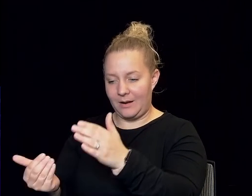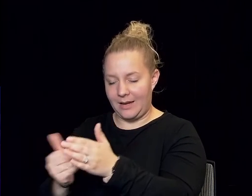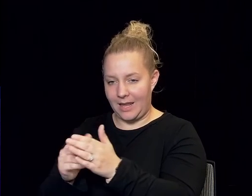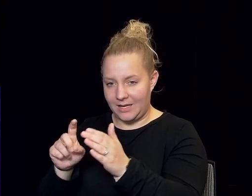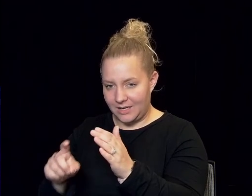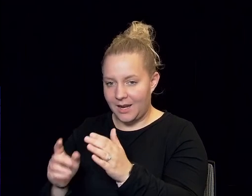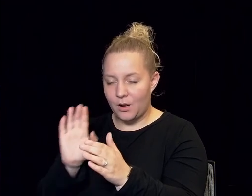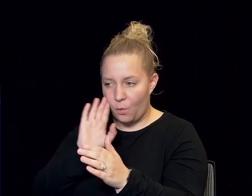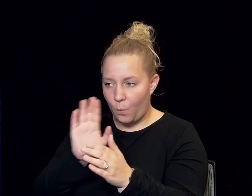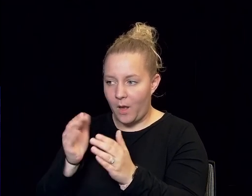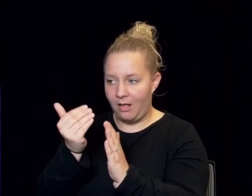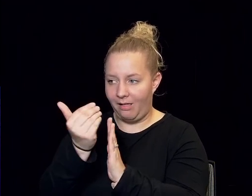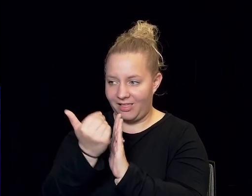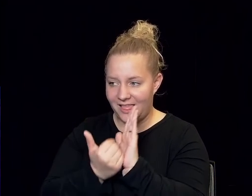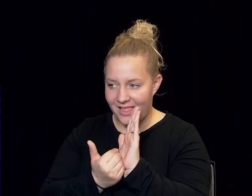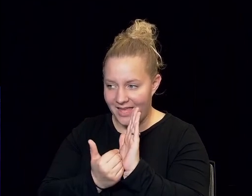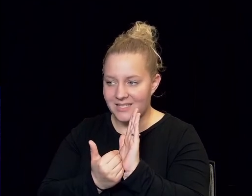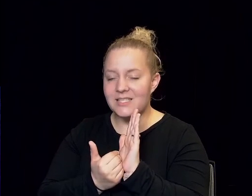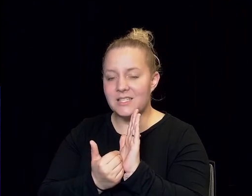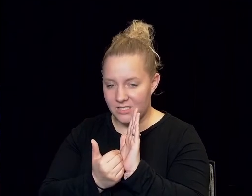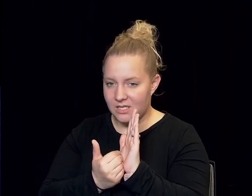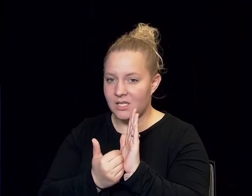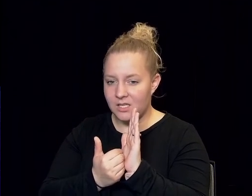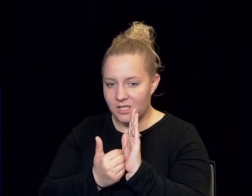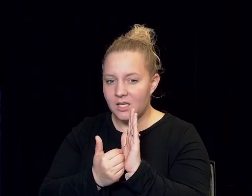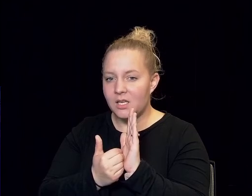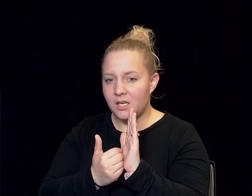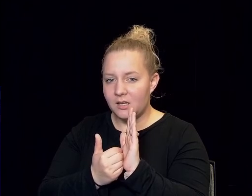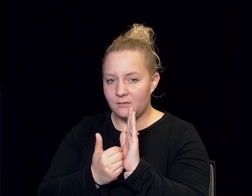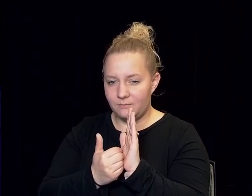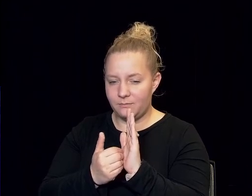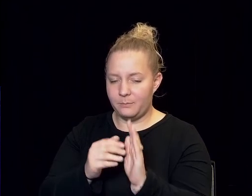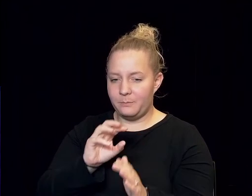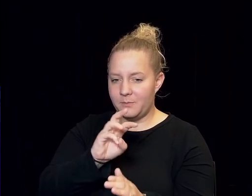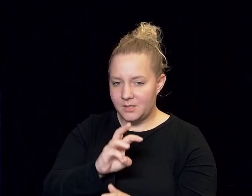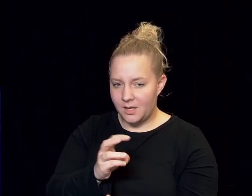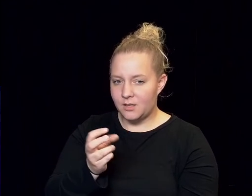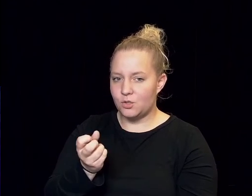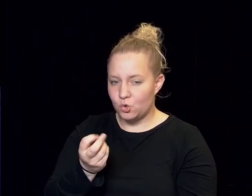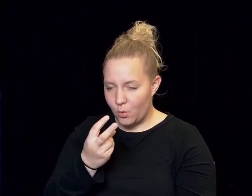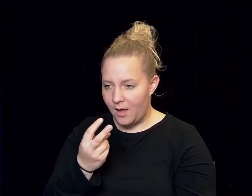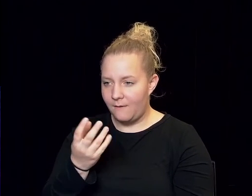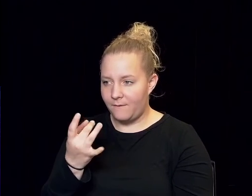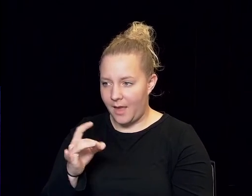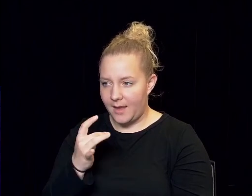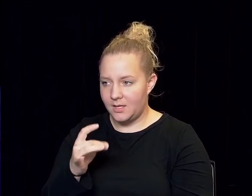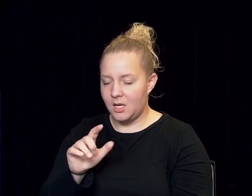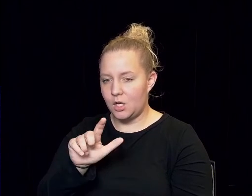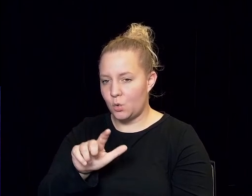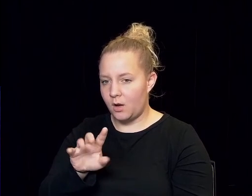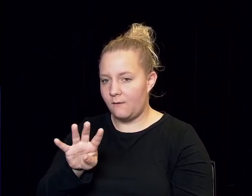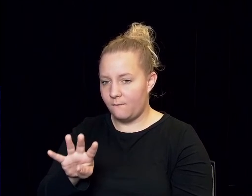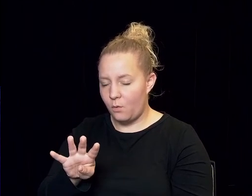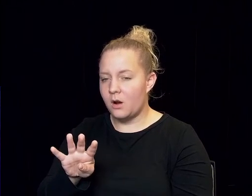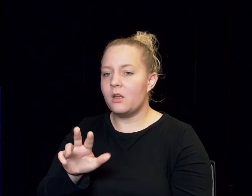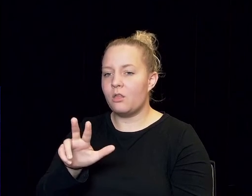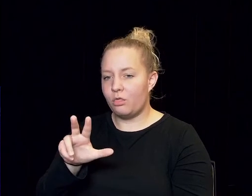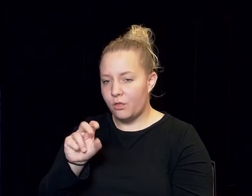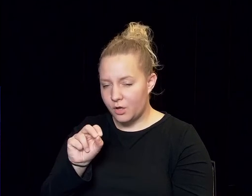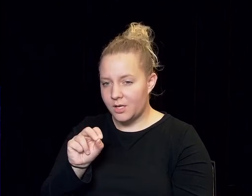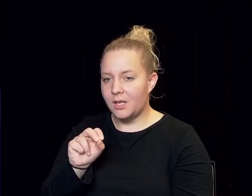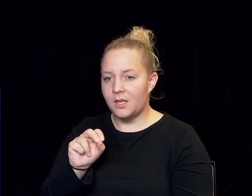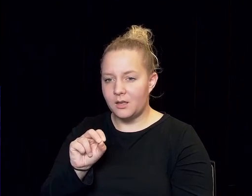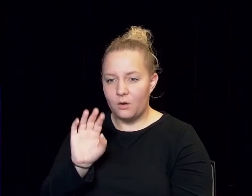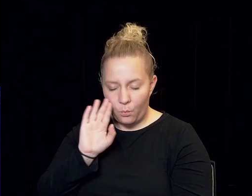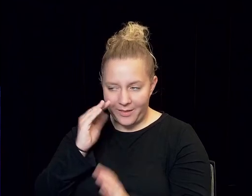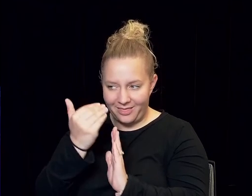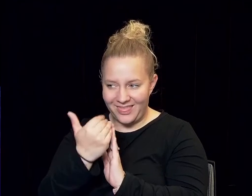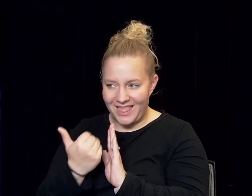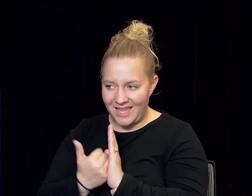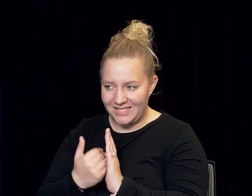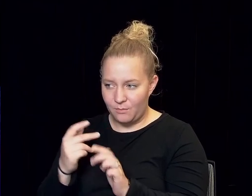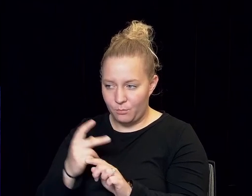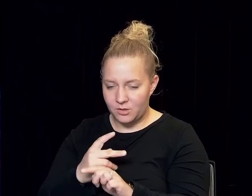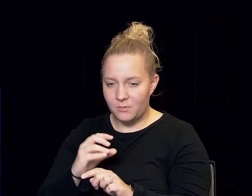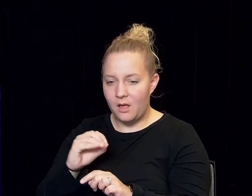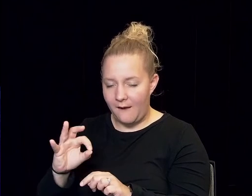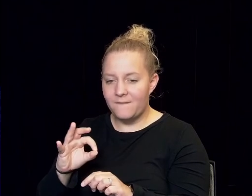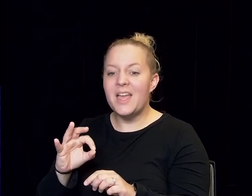list out so 6, 12, 18, 24, 30. I'm gonna list out the multiples of 8. So, I have 8,